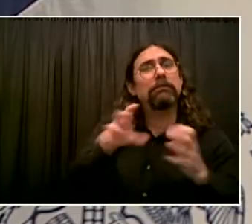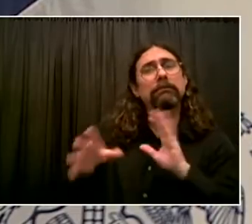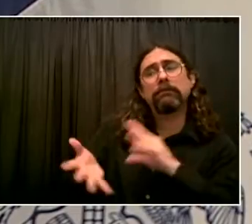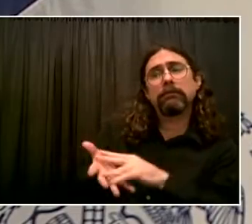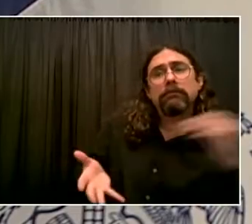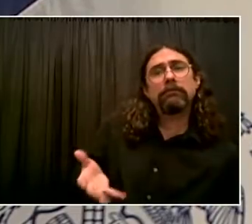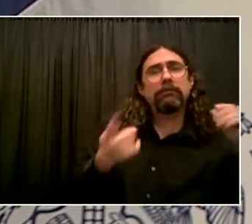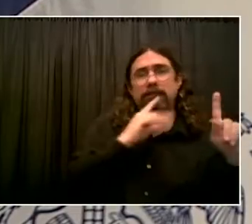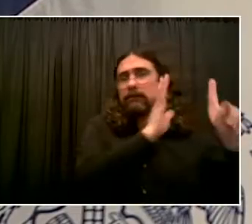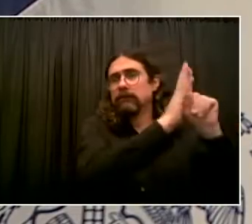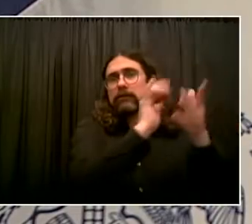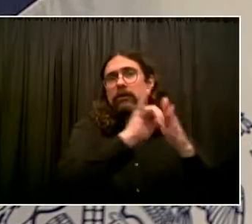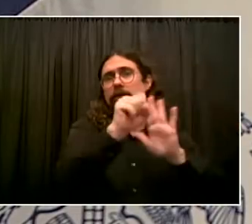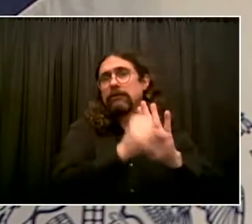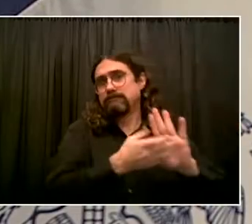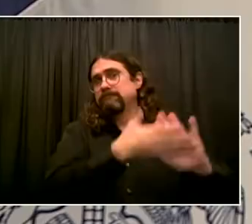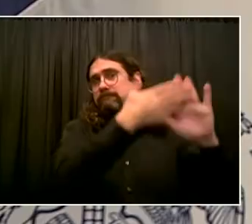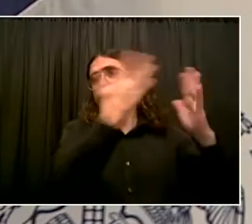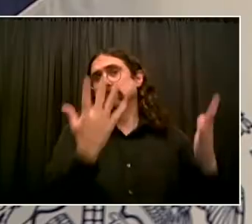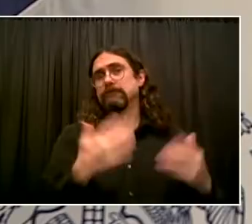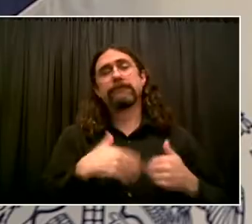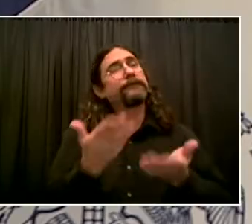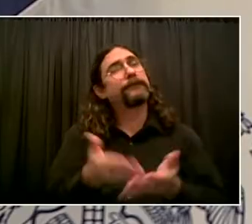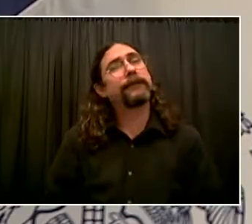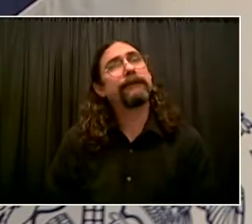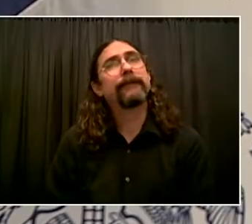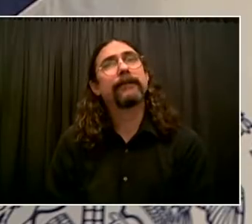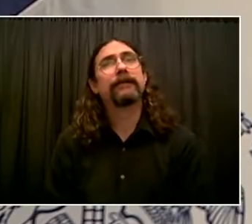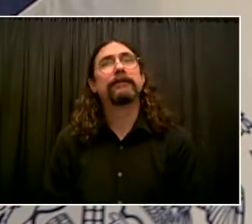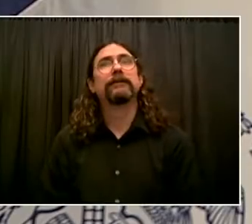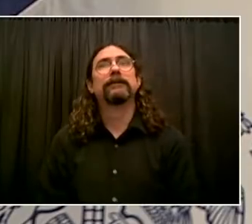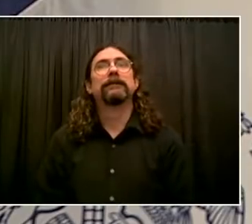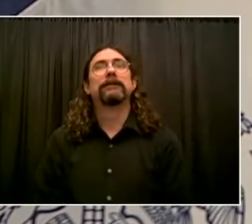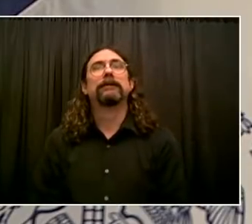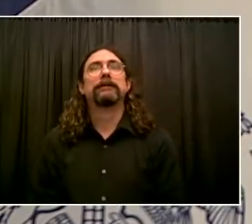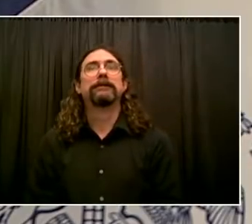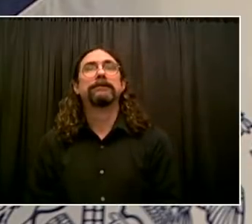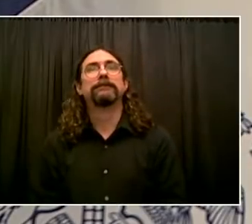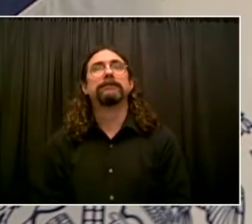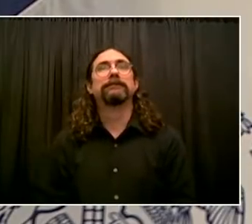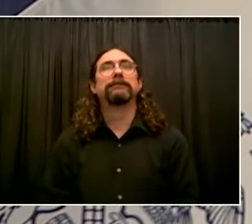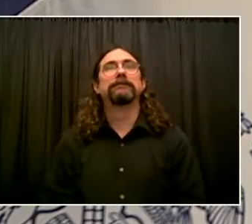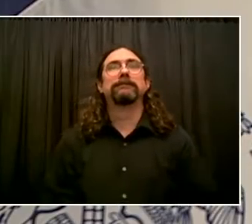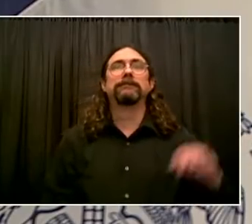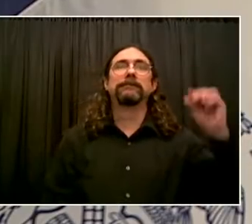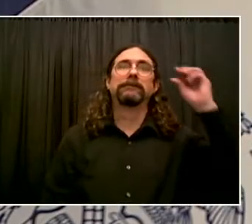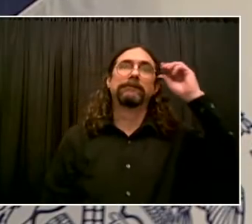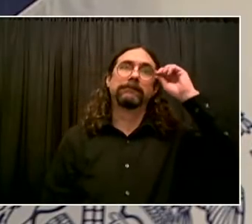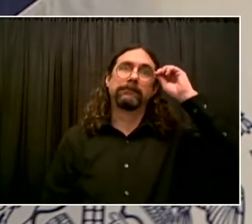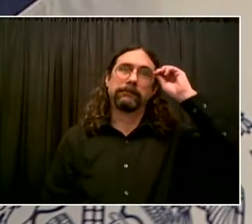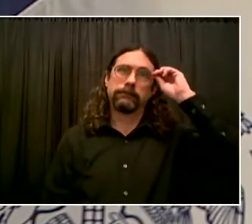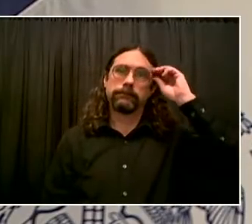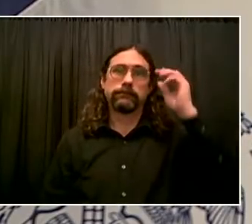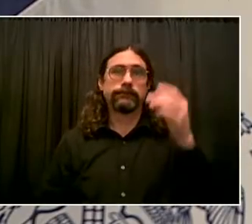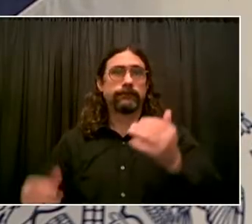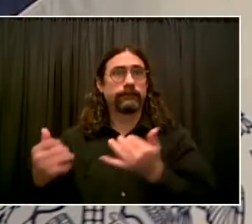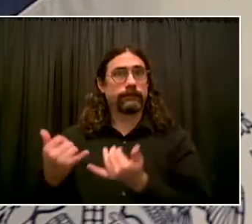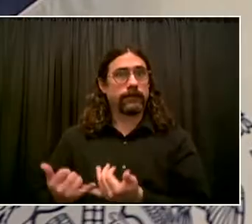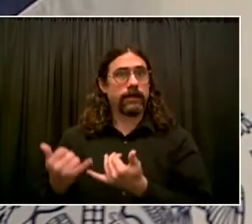TURN THE PAGE AND WE WILL WORK TOGETHER ON IT. GO AHEAD.